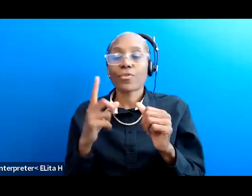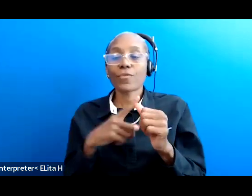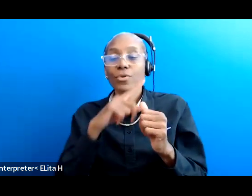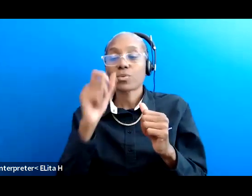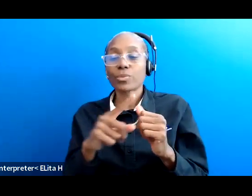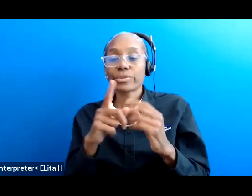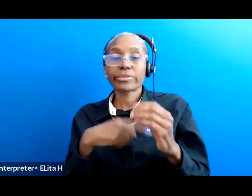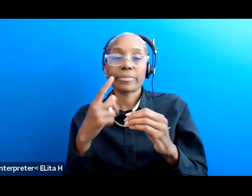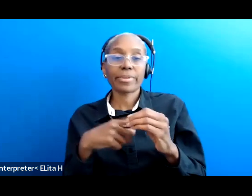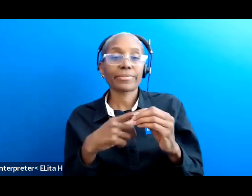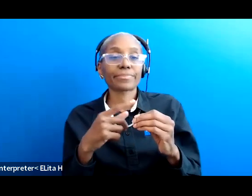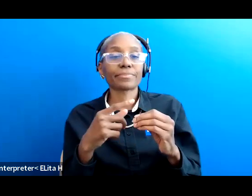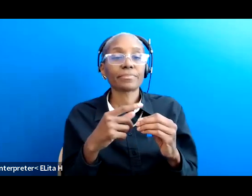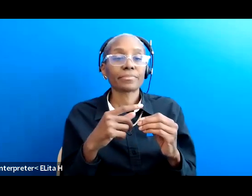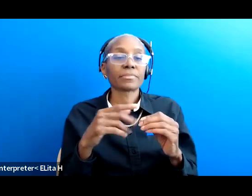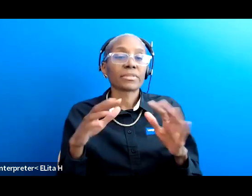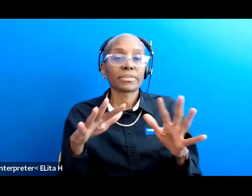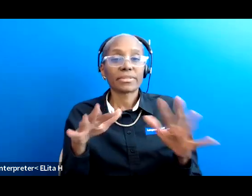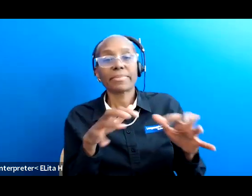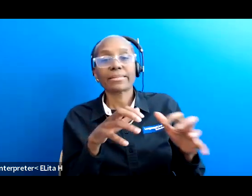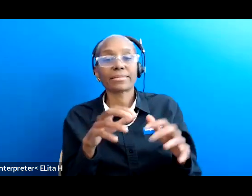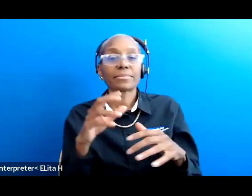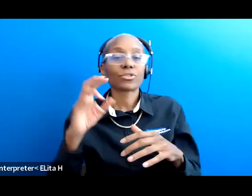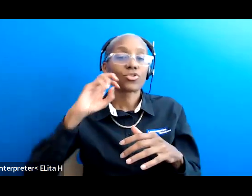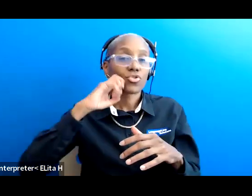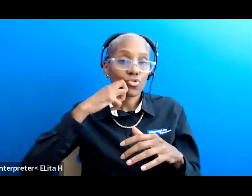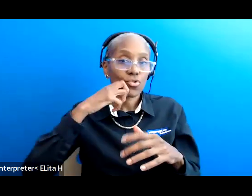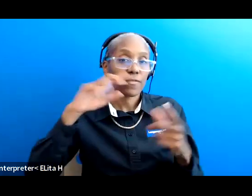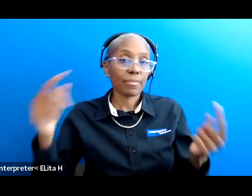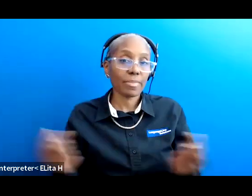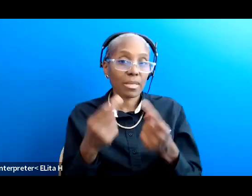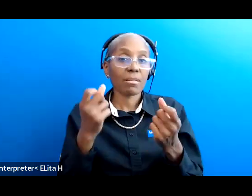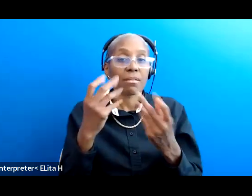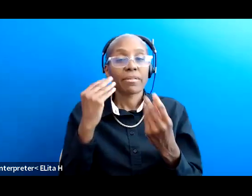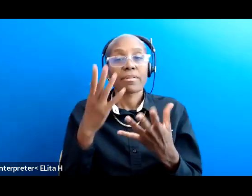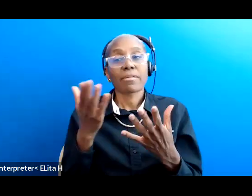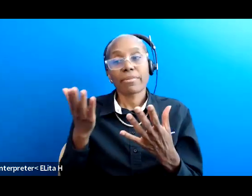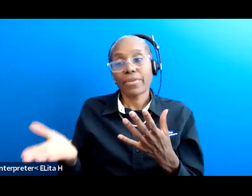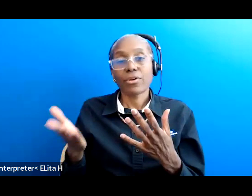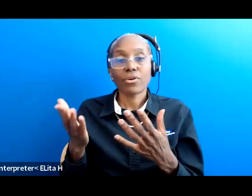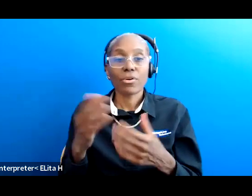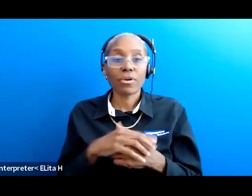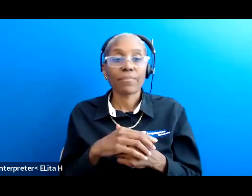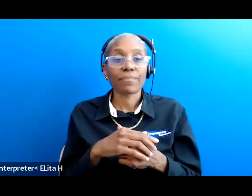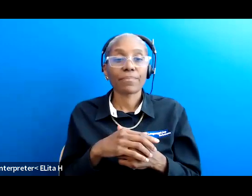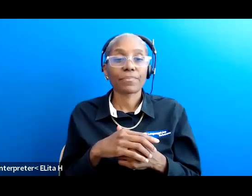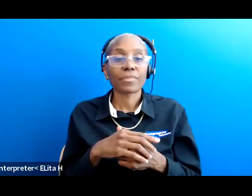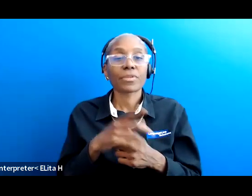about spasms and nerve pain. There's a lot of information in there that you can do with the